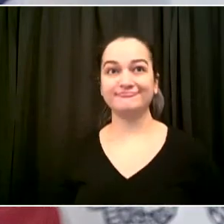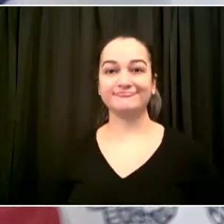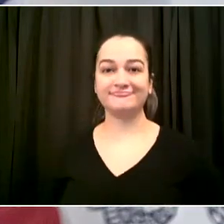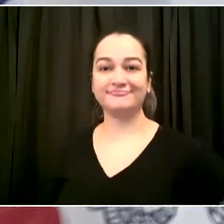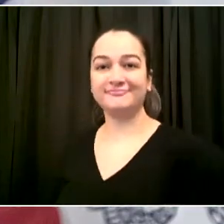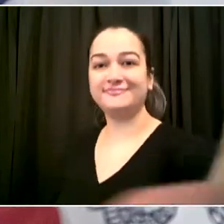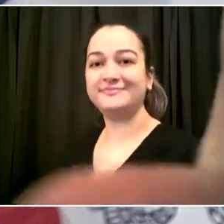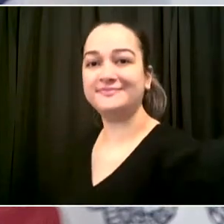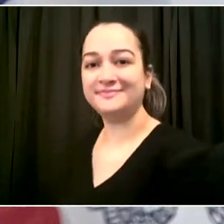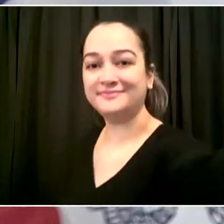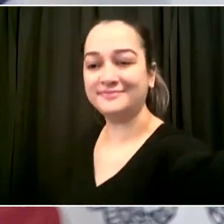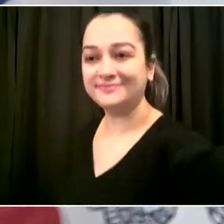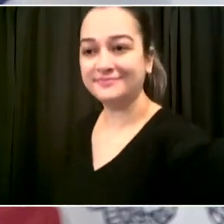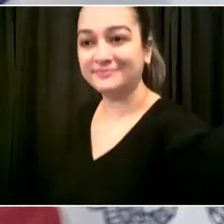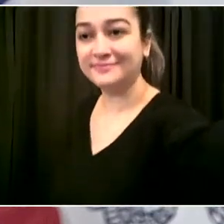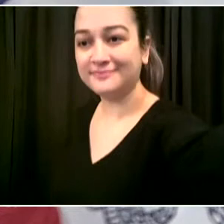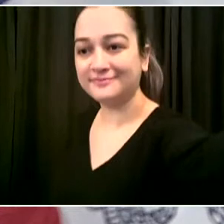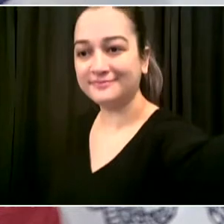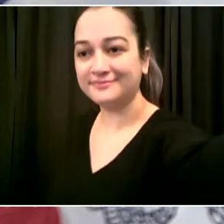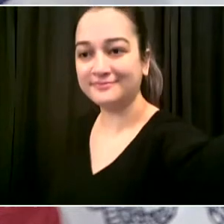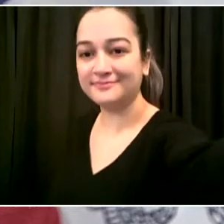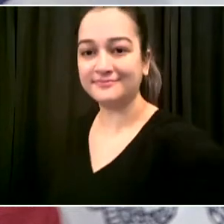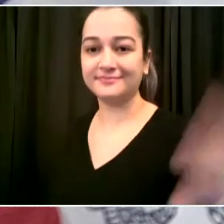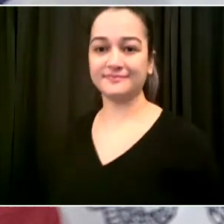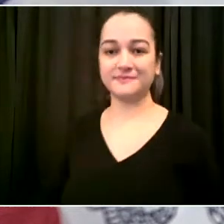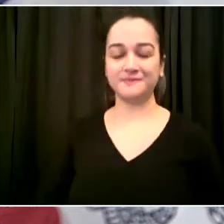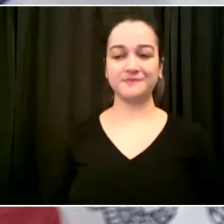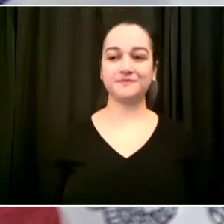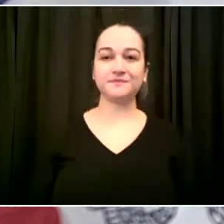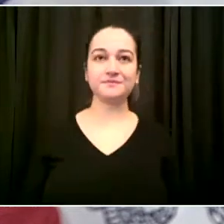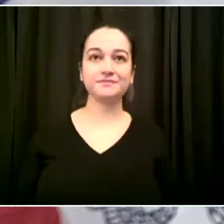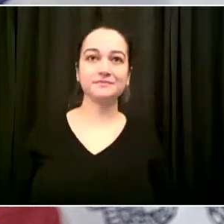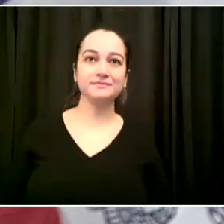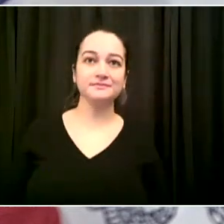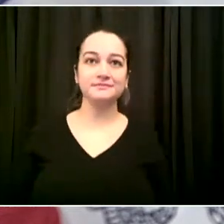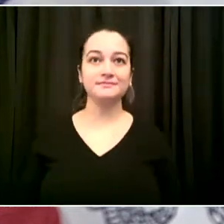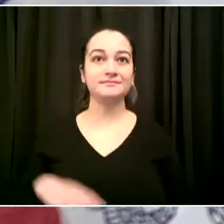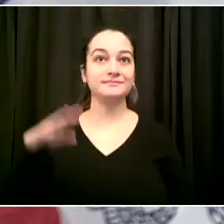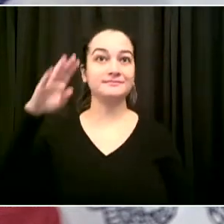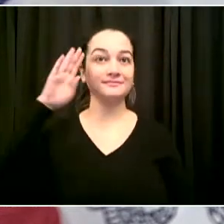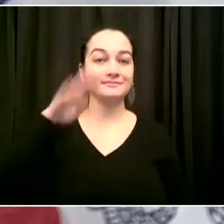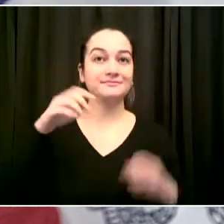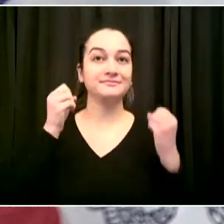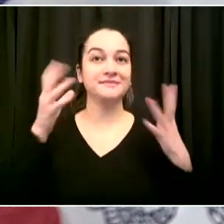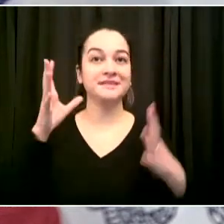SHSHE SAIAII D WANT TO BE HERE, IT FEELS RIGHT, IT'S A FEELING OF JOY TO BE ABLE TO EDUCATE OUR CHILDREN. SO THAT'S WHAT